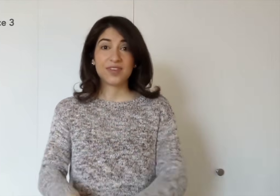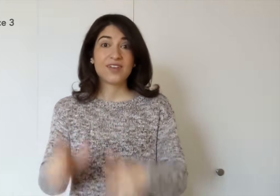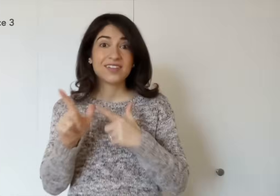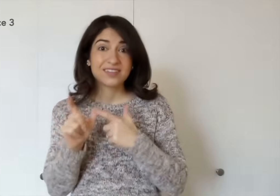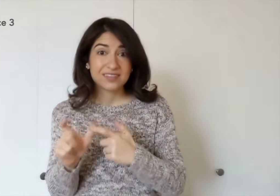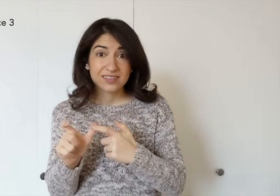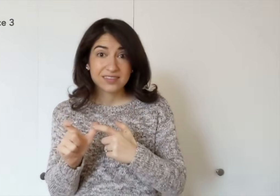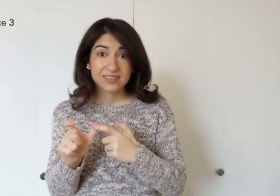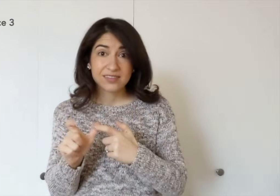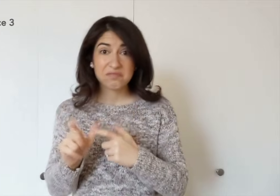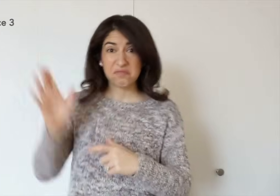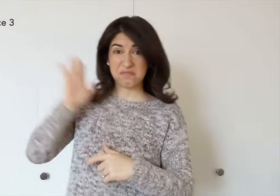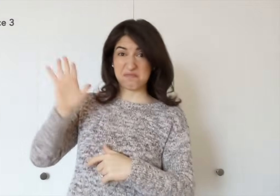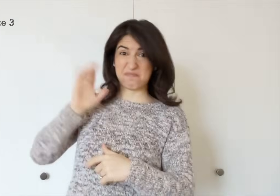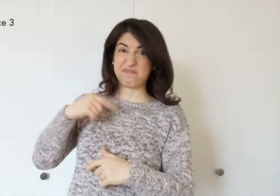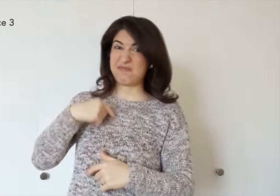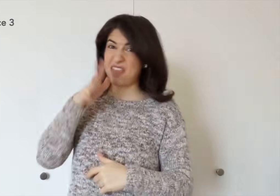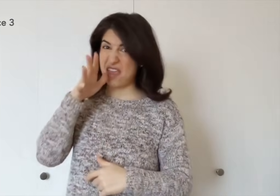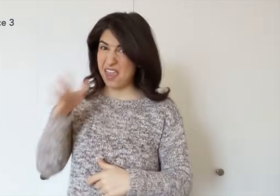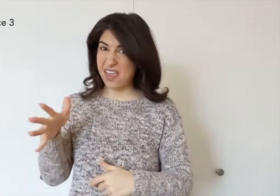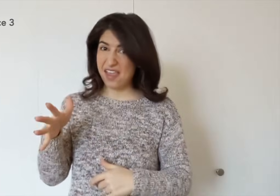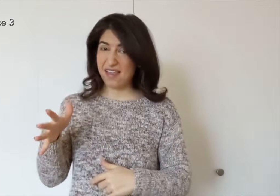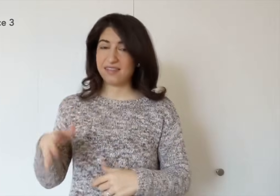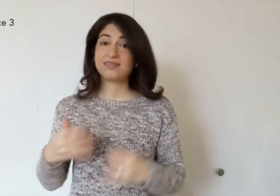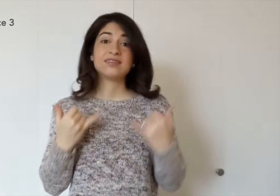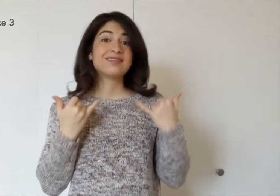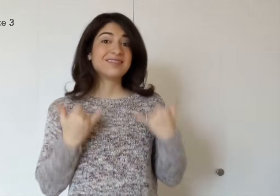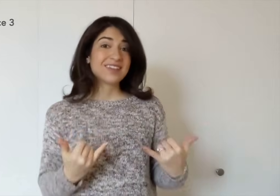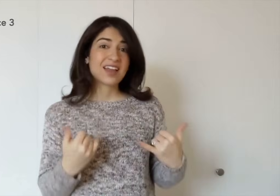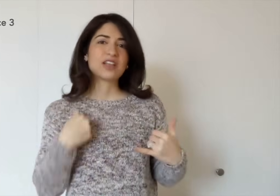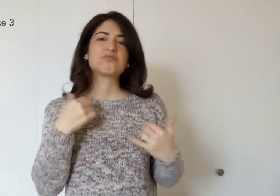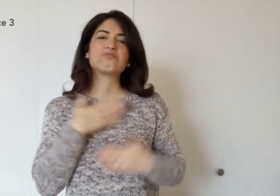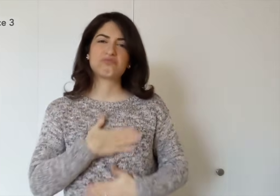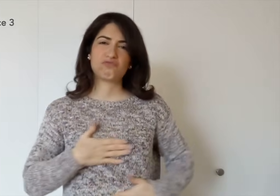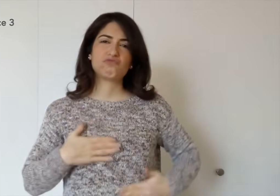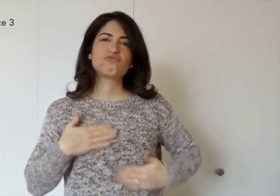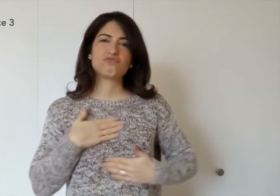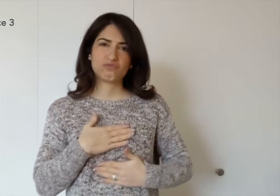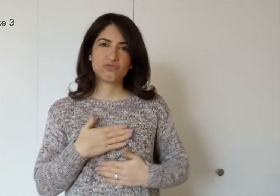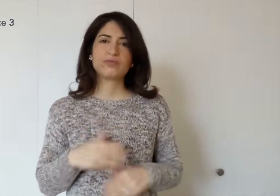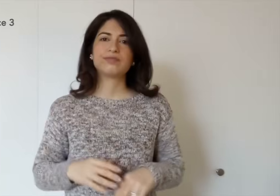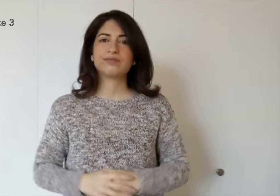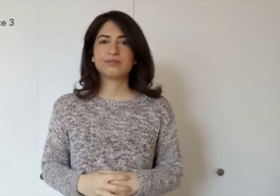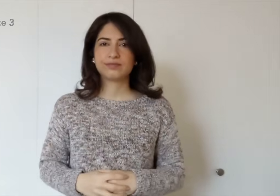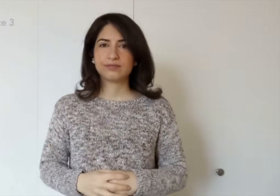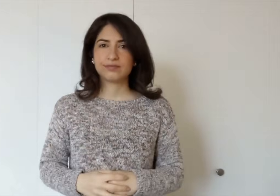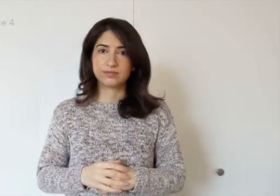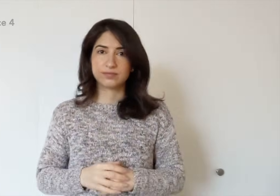Running, in the past I hated it. Now, I enjoy.